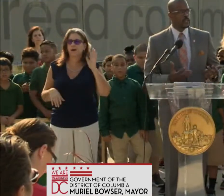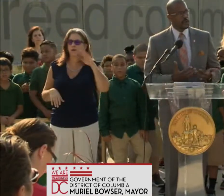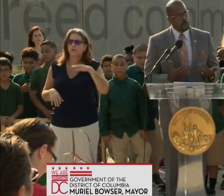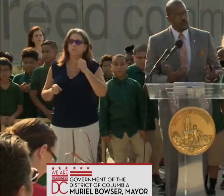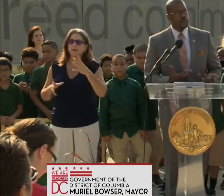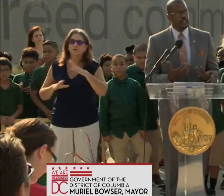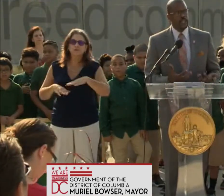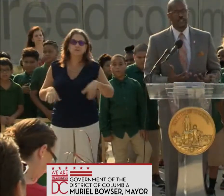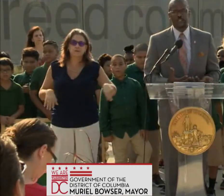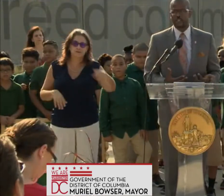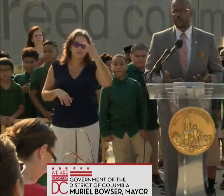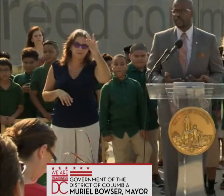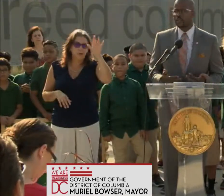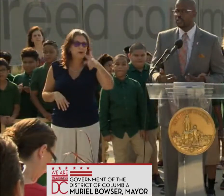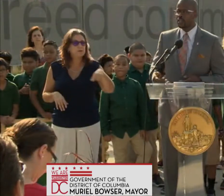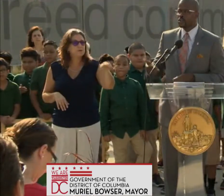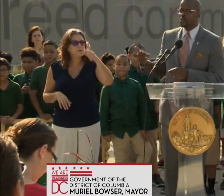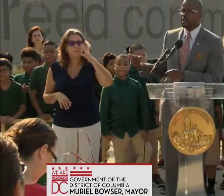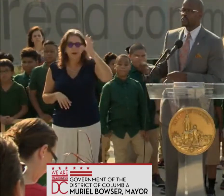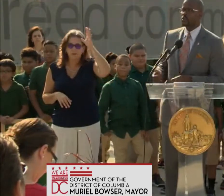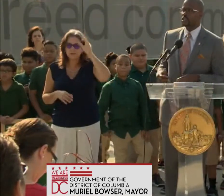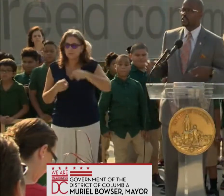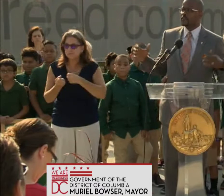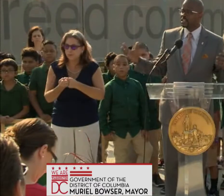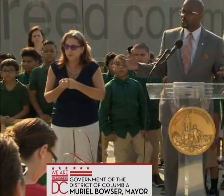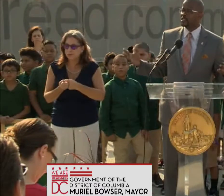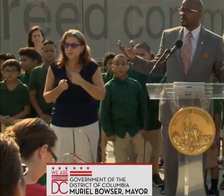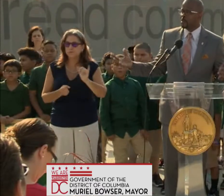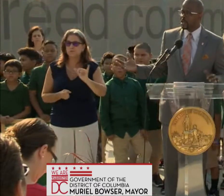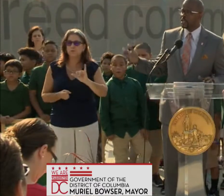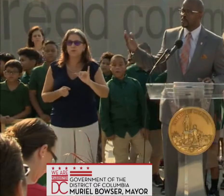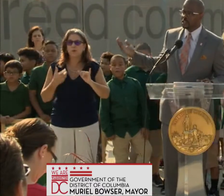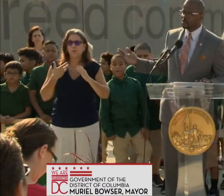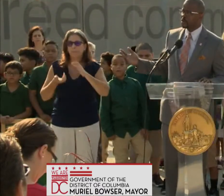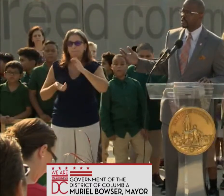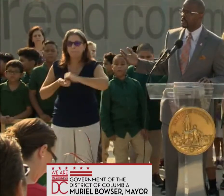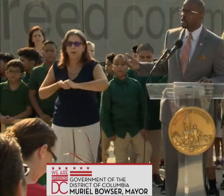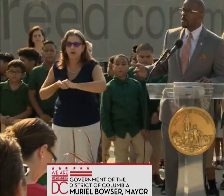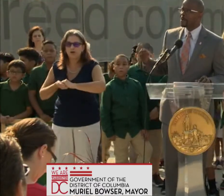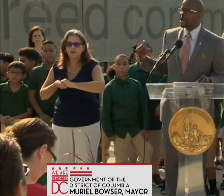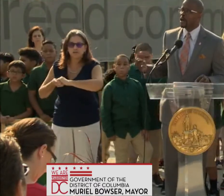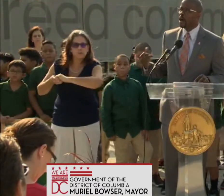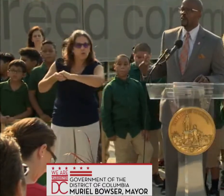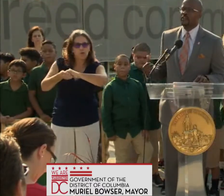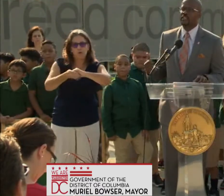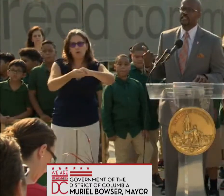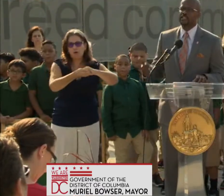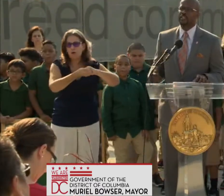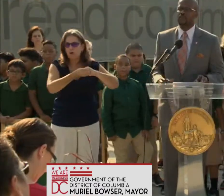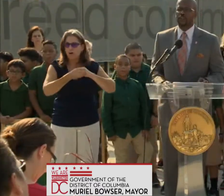we can partner together so that we can continue to make sure that the investments that are made here in this building pay off in the success of our